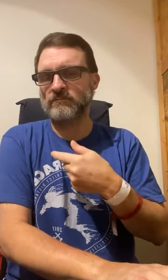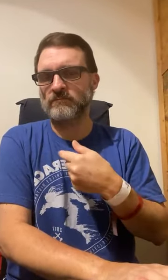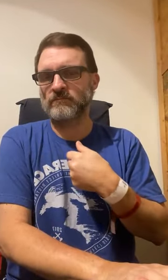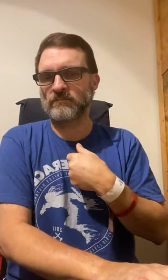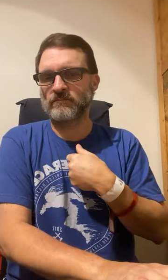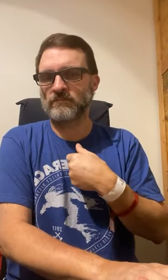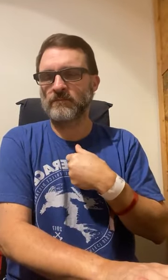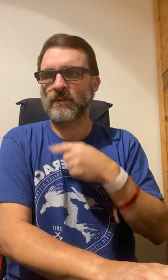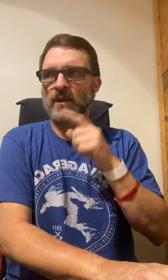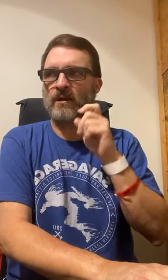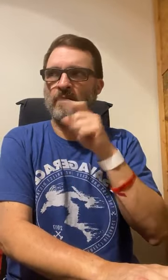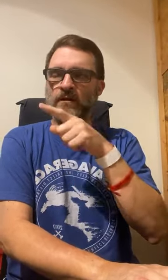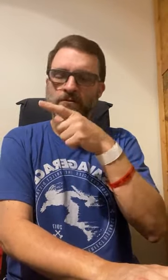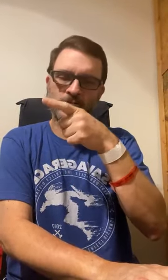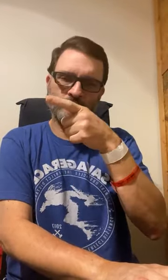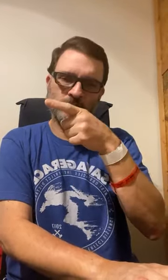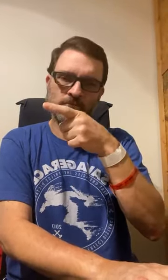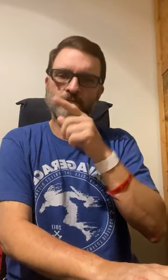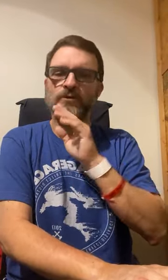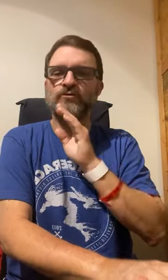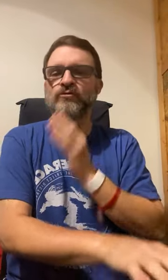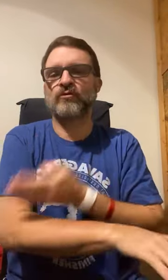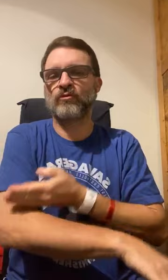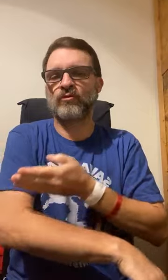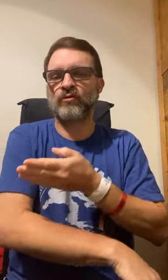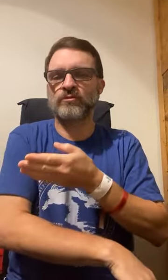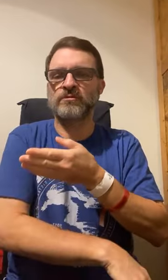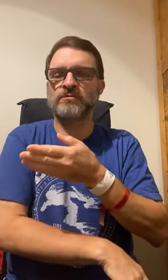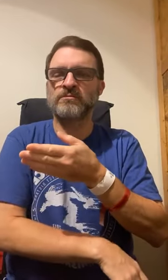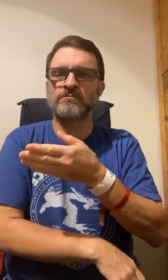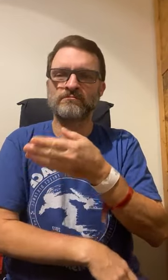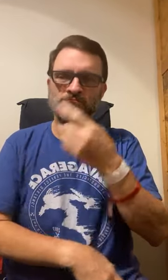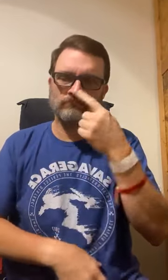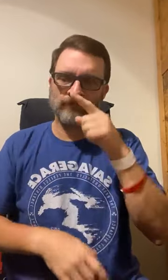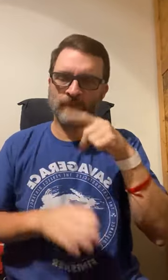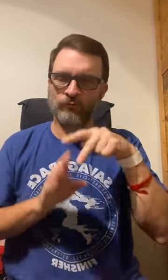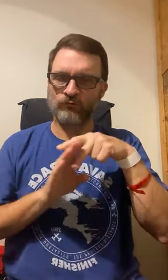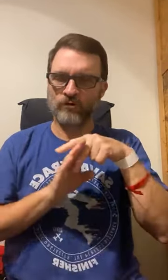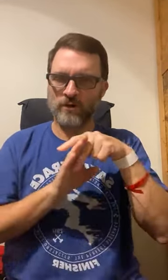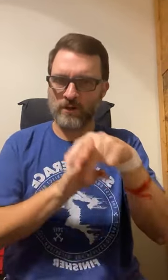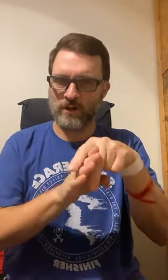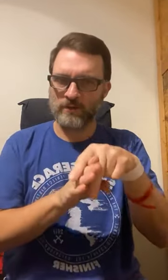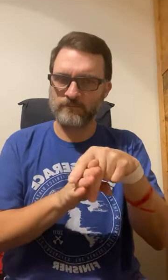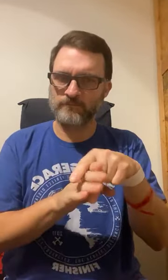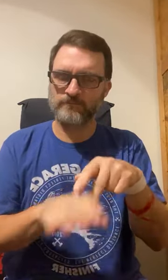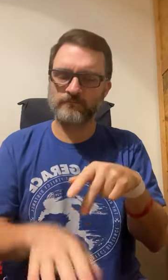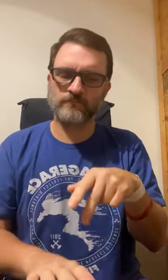Really, I asked my daughter for a ride